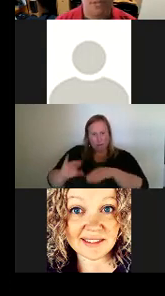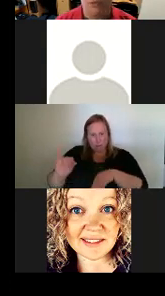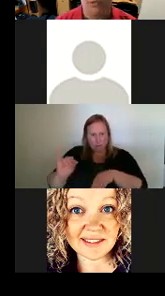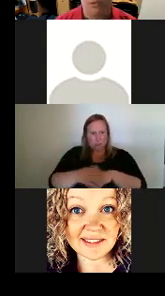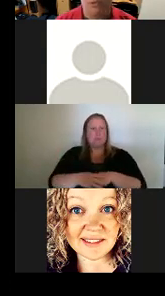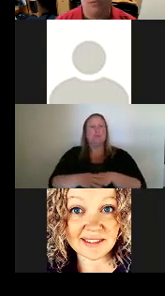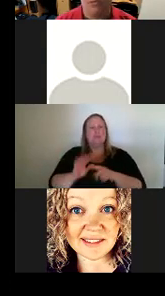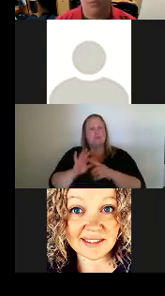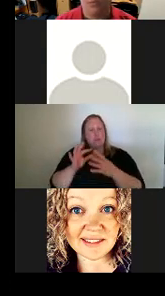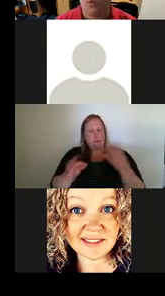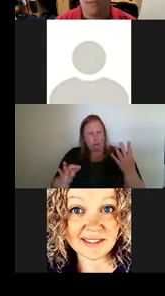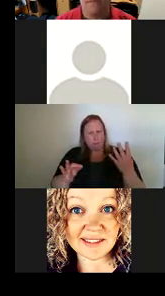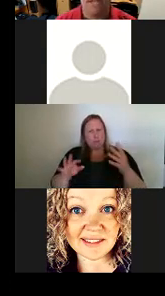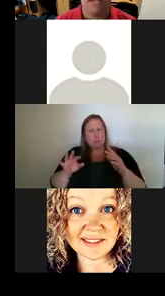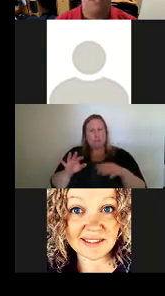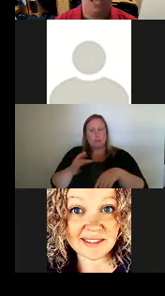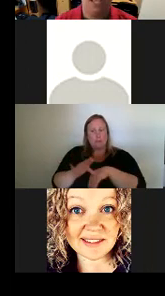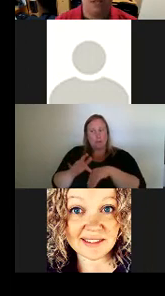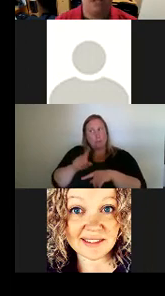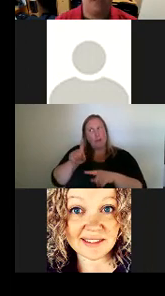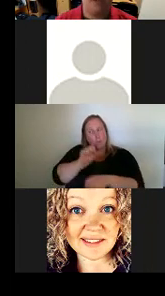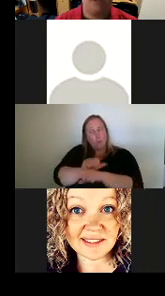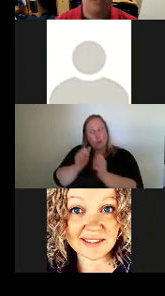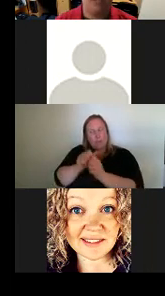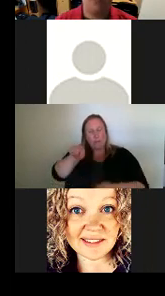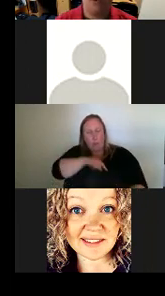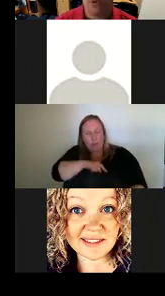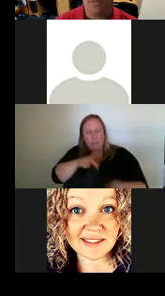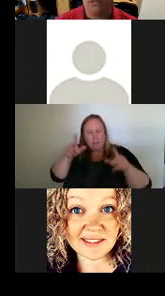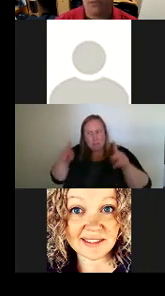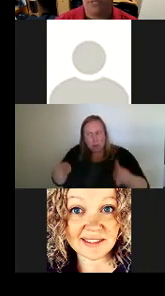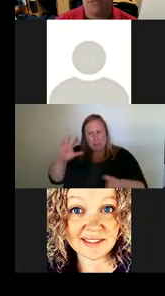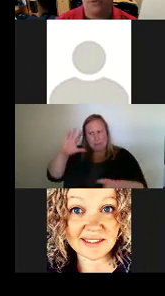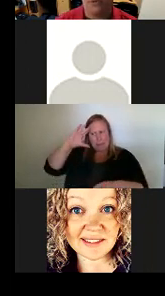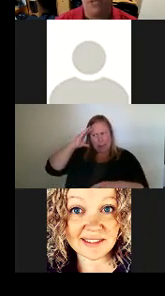YOU ARE WORKING WITH SOMEONE QUALIFIED AND KNOWLEDGEABLE WITH PROGRAMMING AND SCRIPTING.